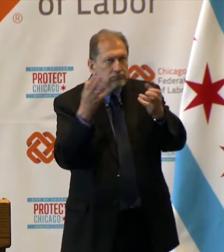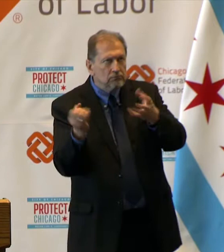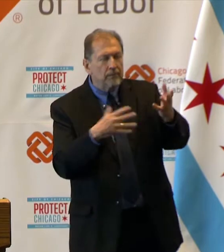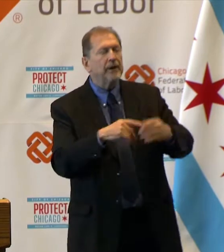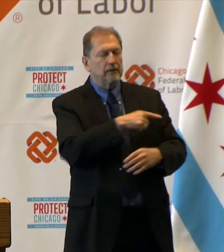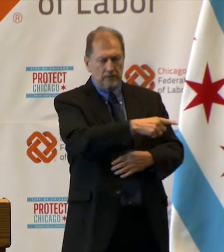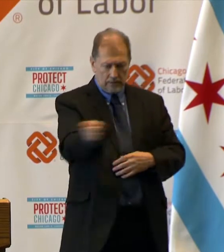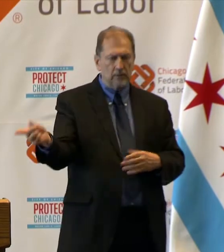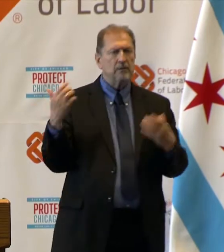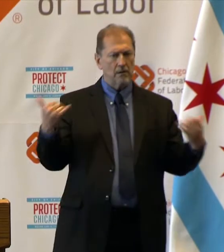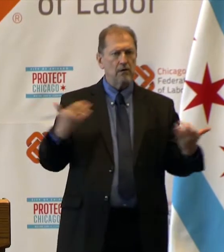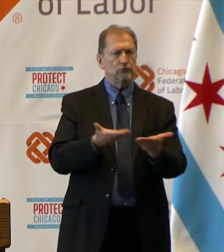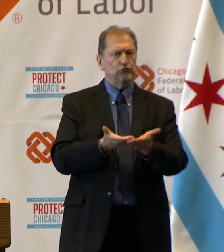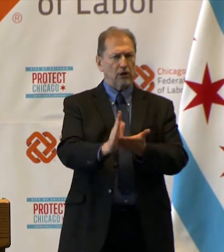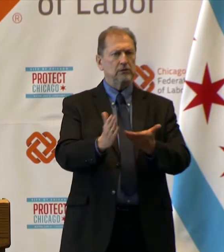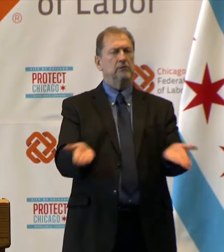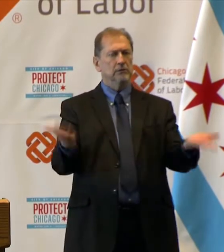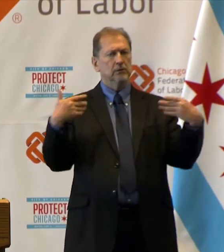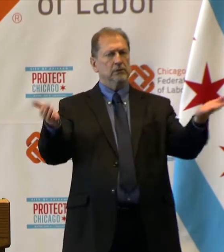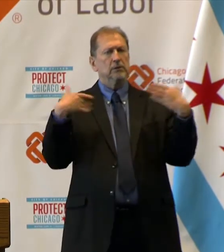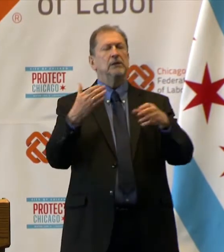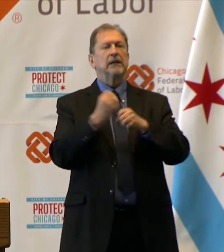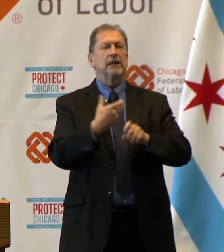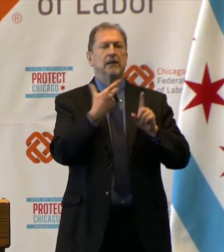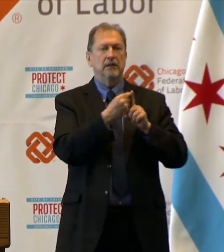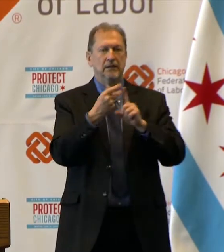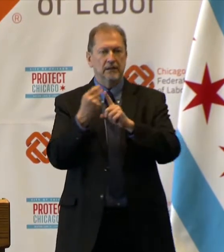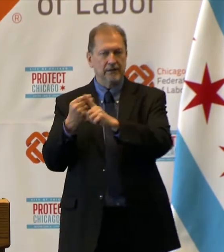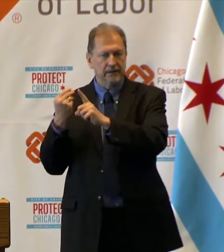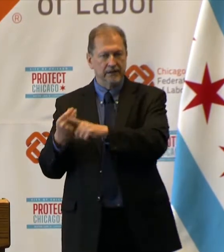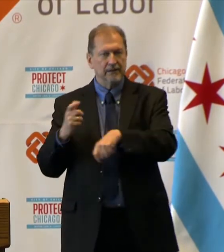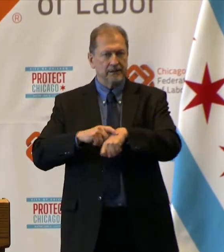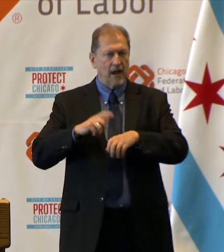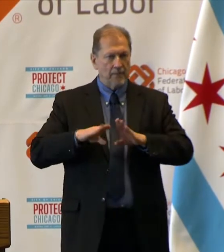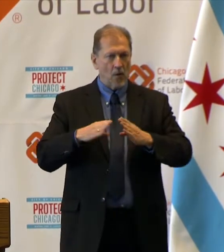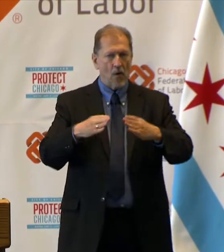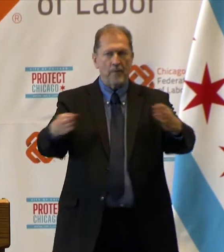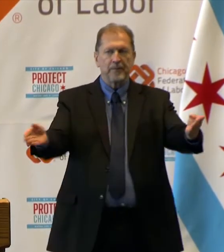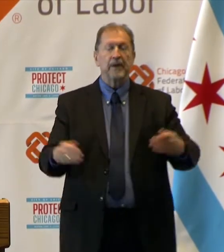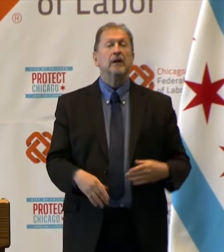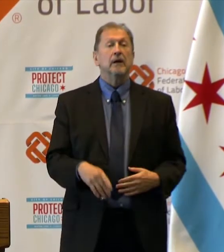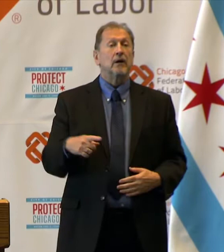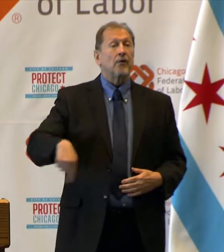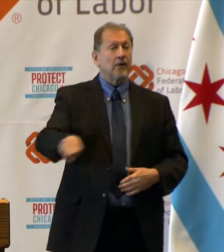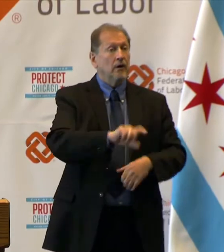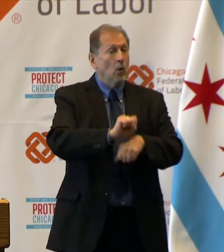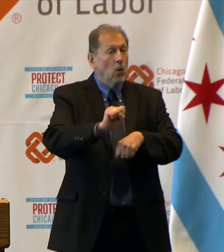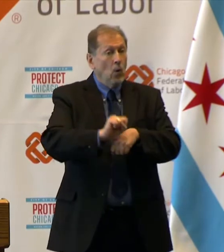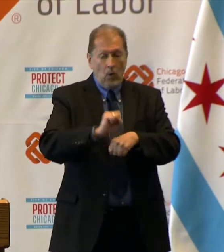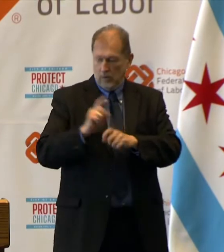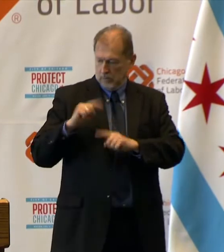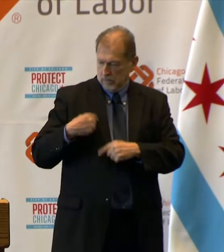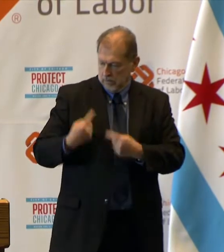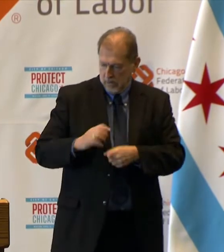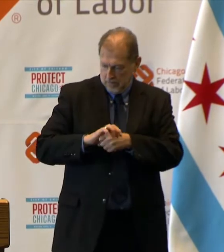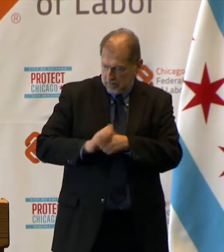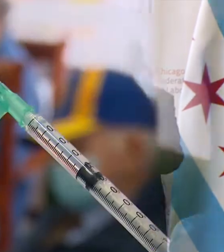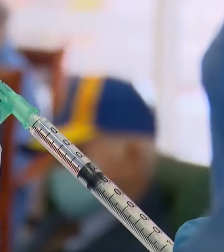WAREHOUSE WORKERS WHOSE HARD WORK HAS INSURED OUR CITY